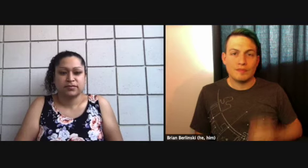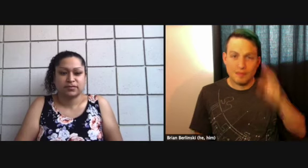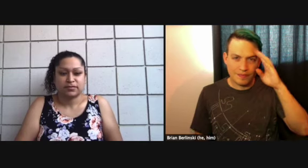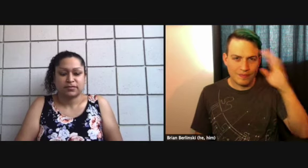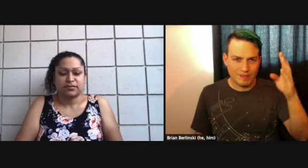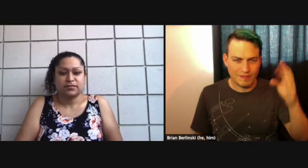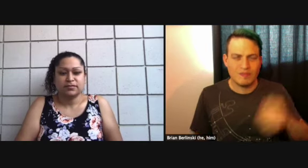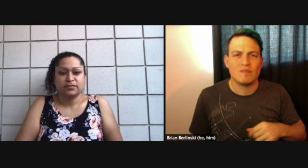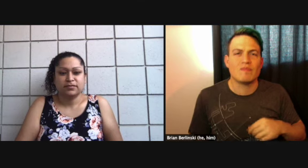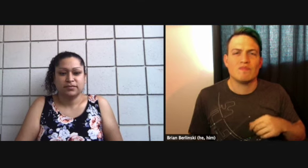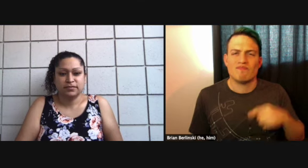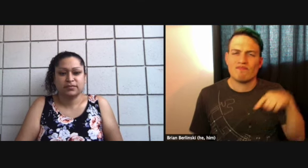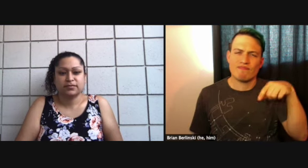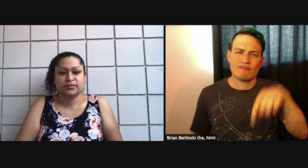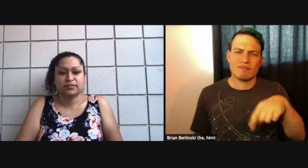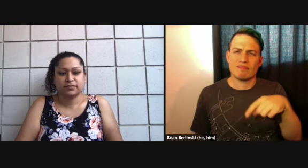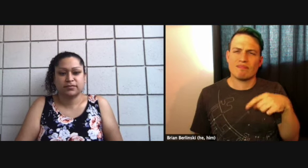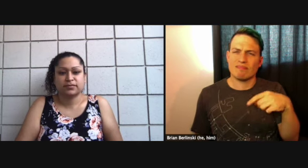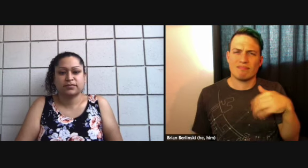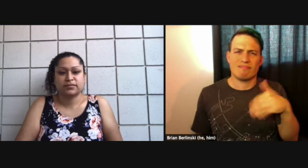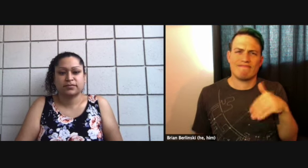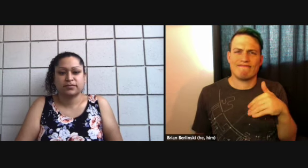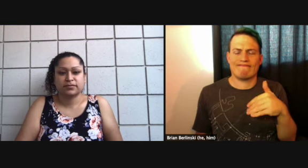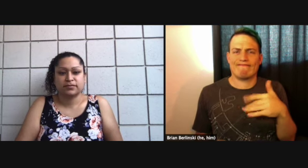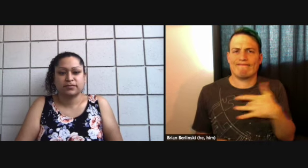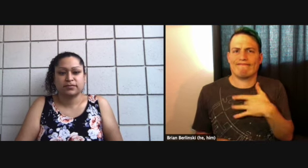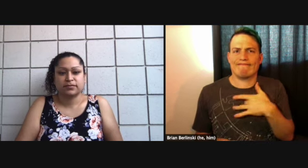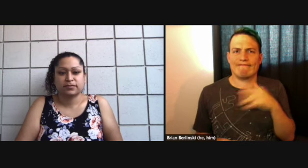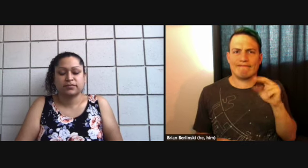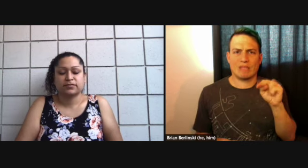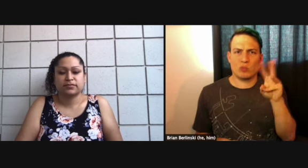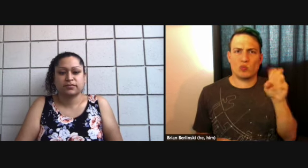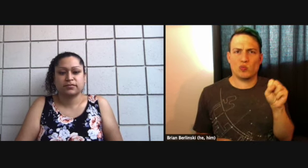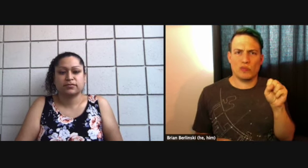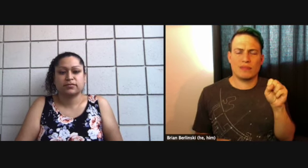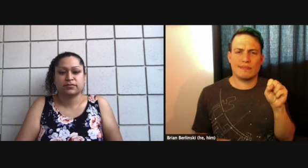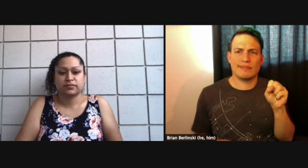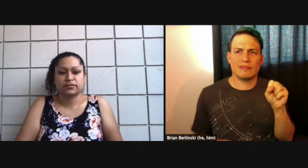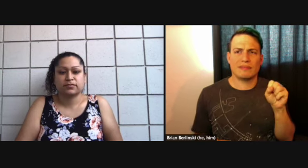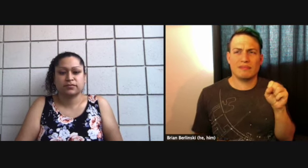Hello, we have some tragic news to share.